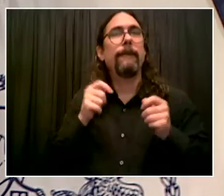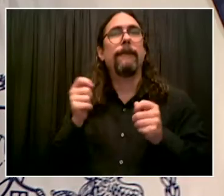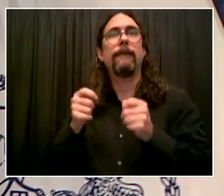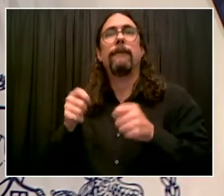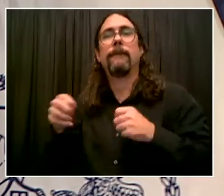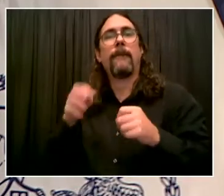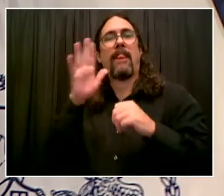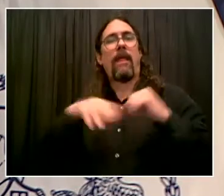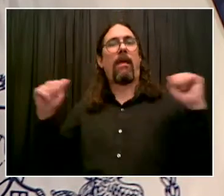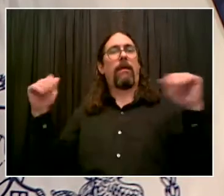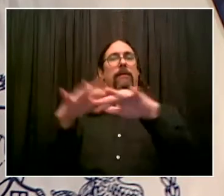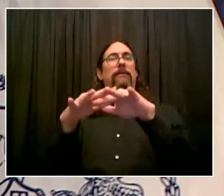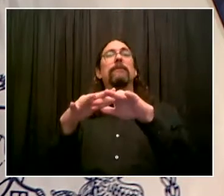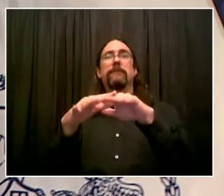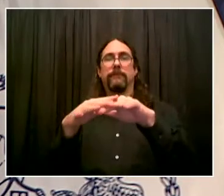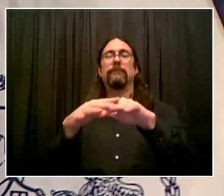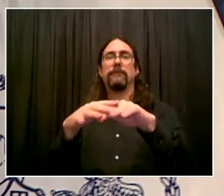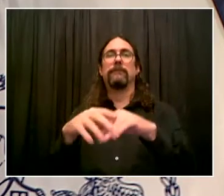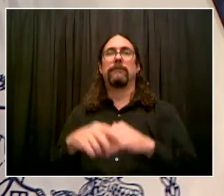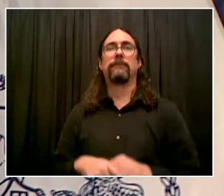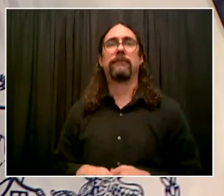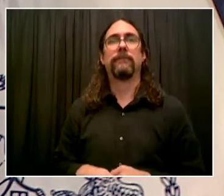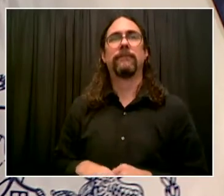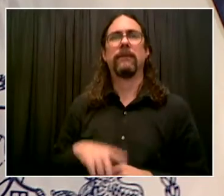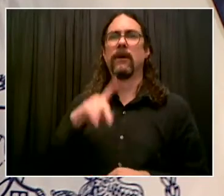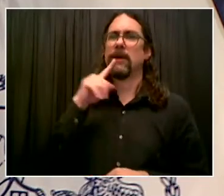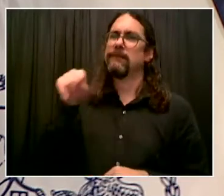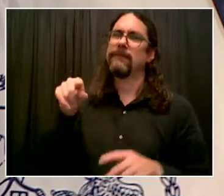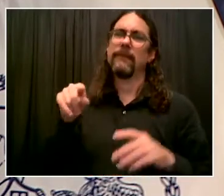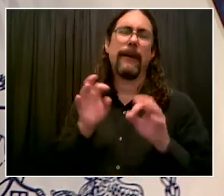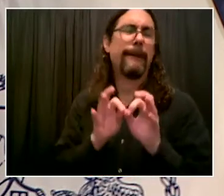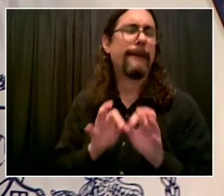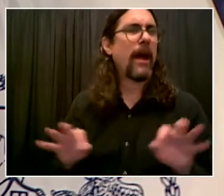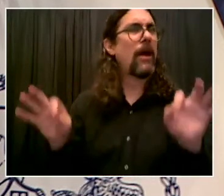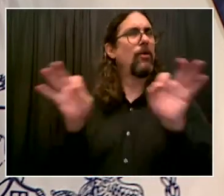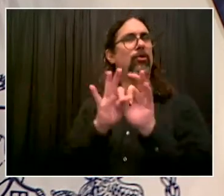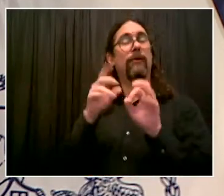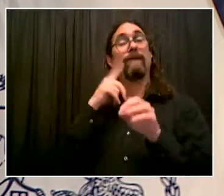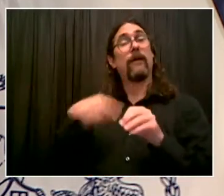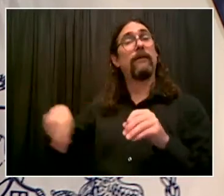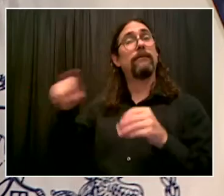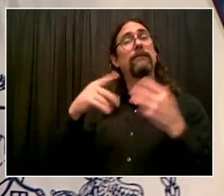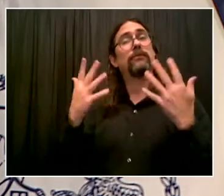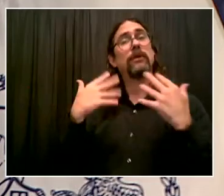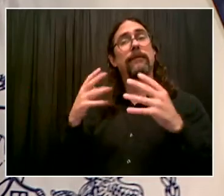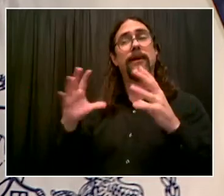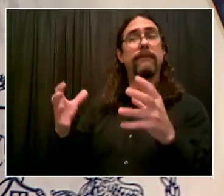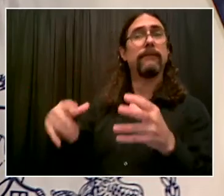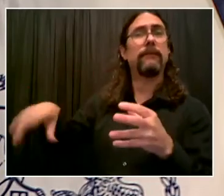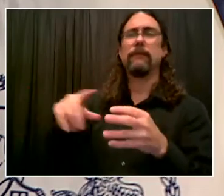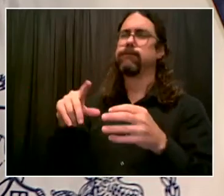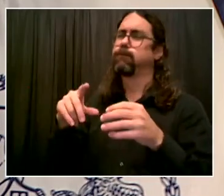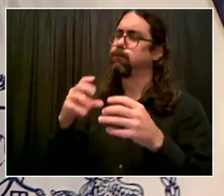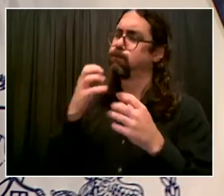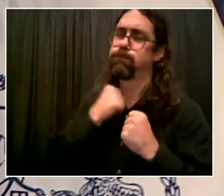AND FOR THEIR HERITAGE. WE WANT TO MAKE